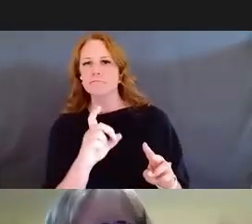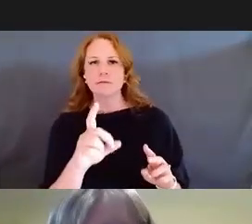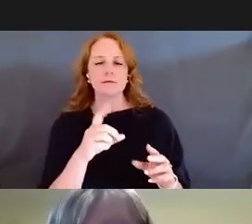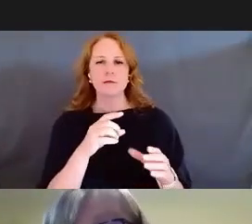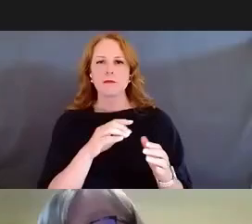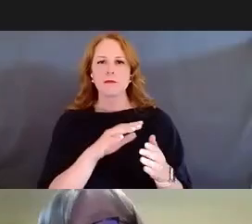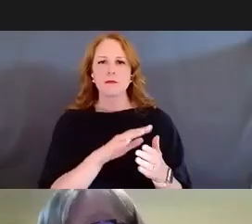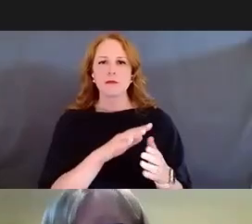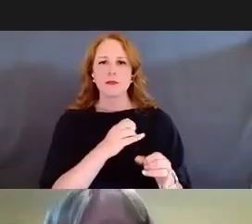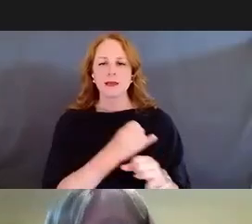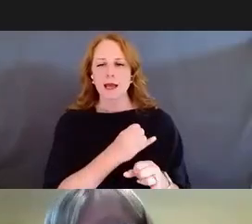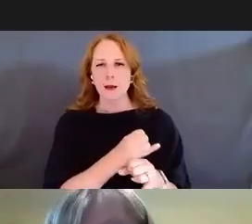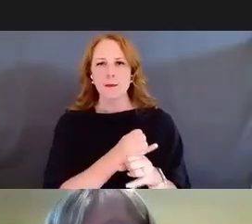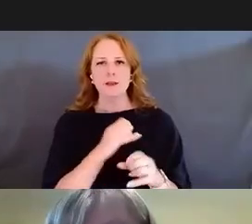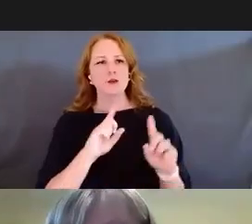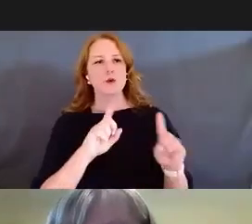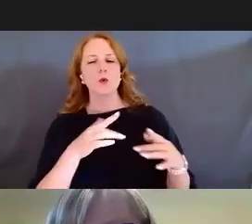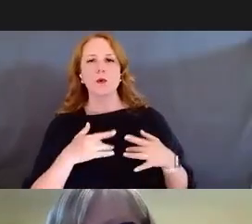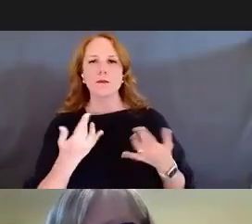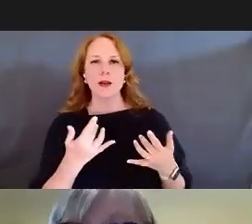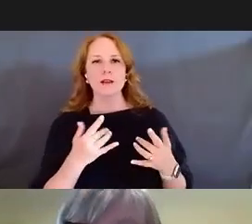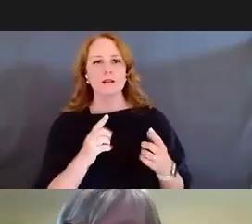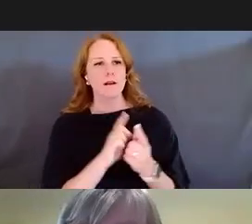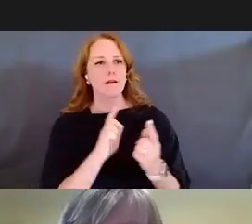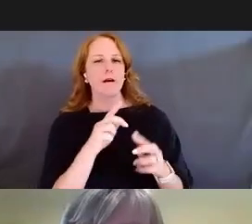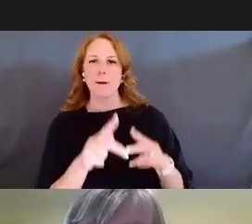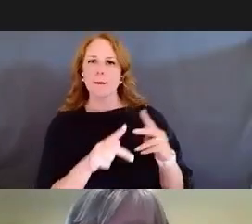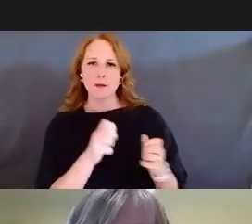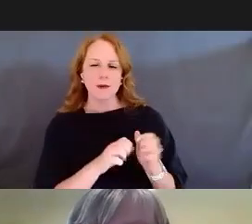getting to know, getting to chat with individuals with developmental disabilities that are working